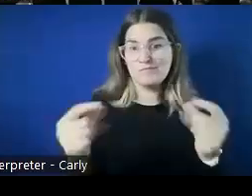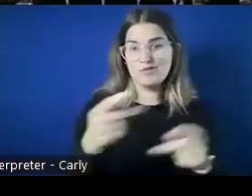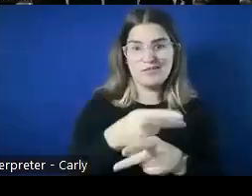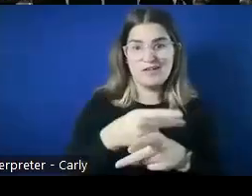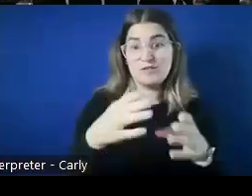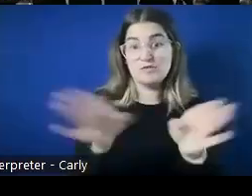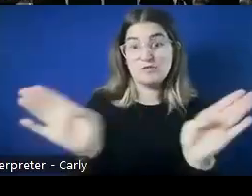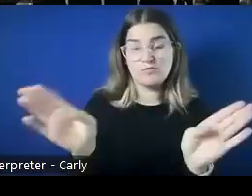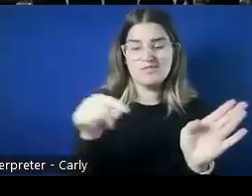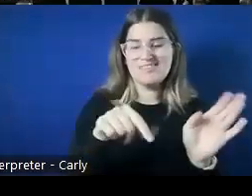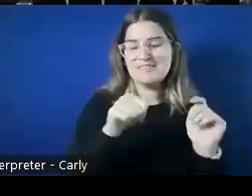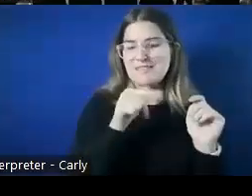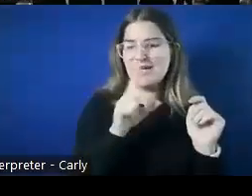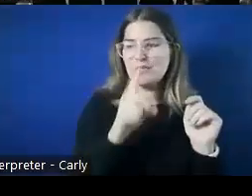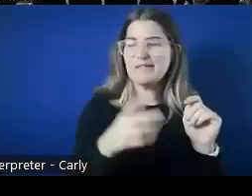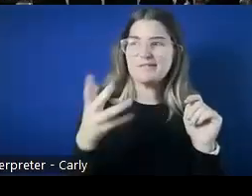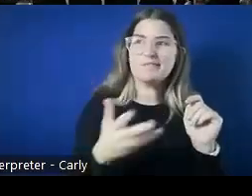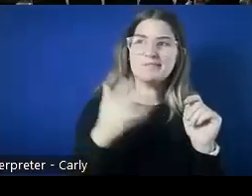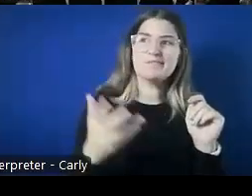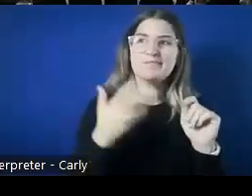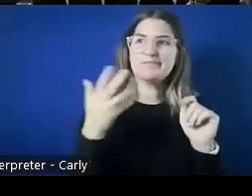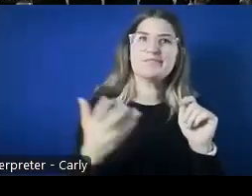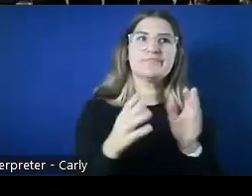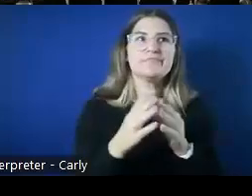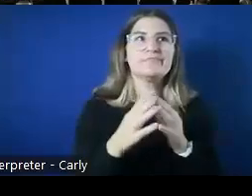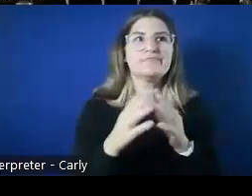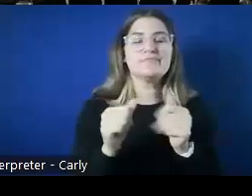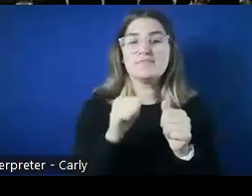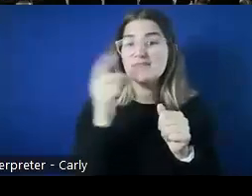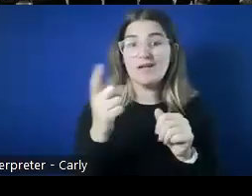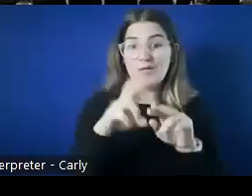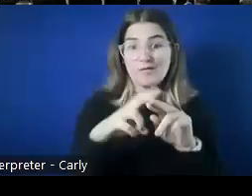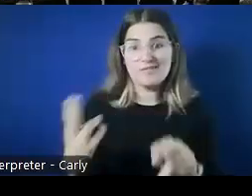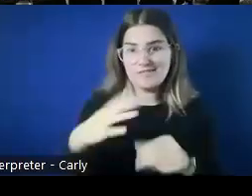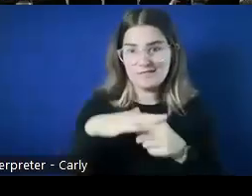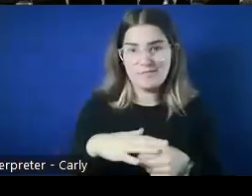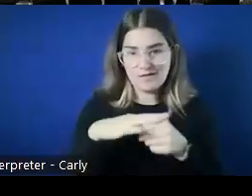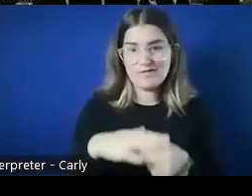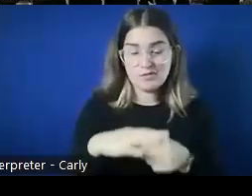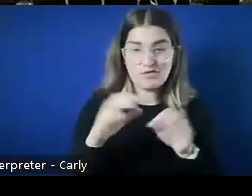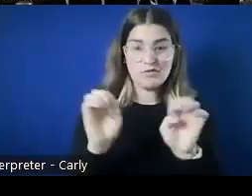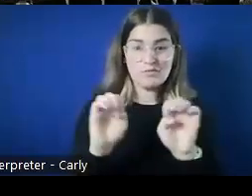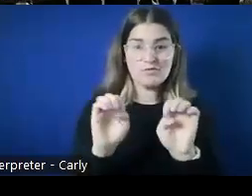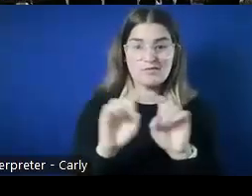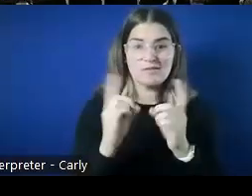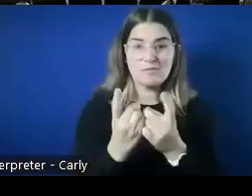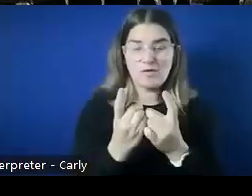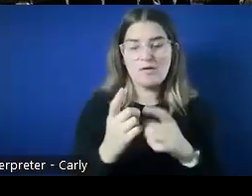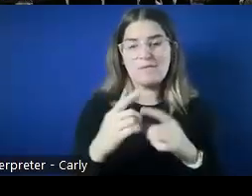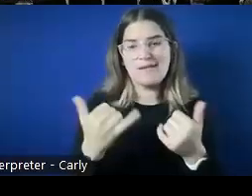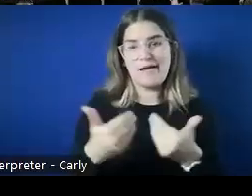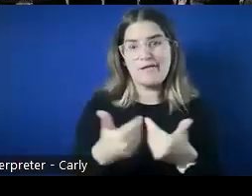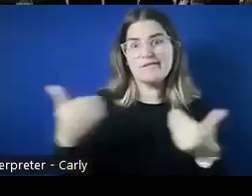doesn't really necessarily uh decrease pressure on EDS but creates a separate service of its own so